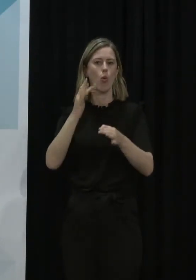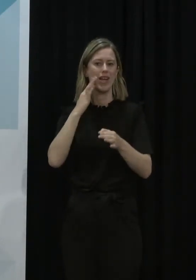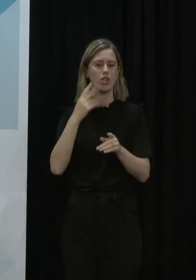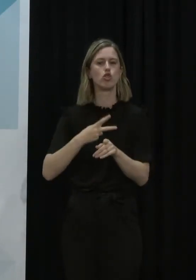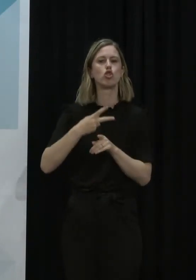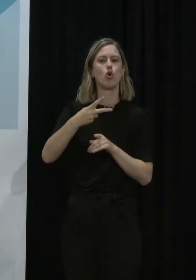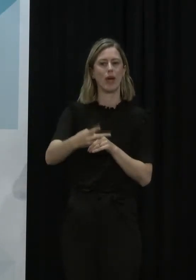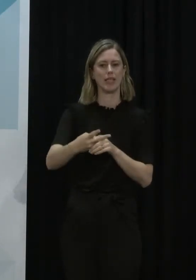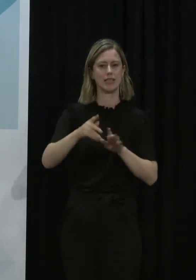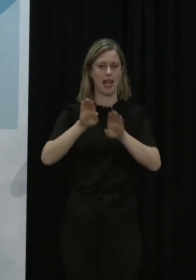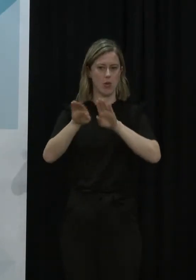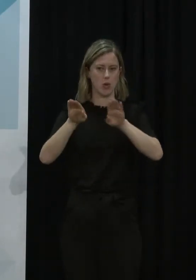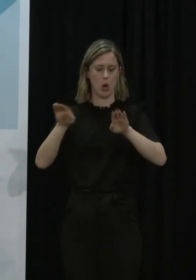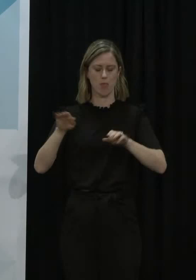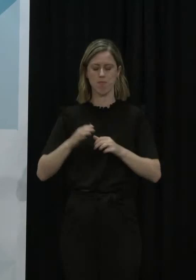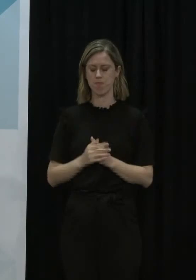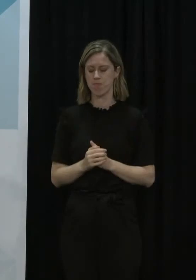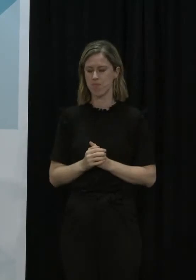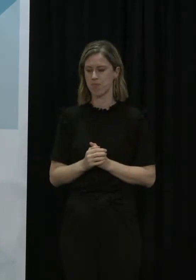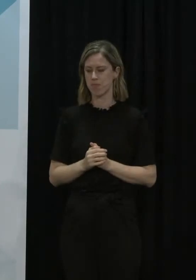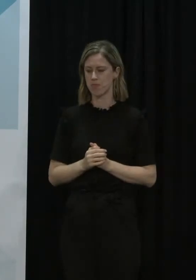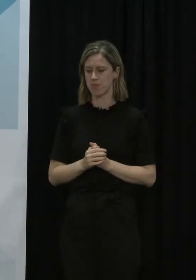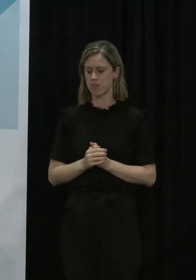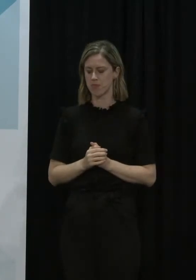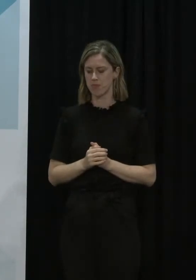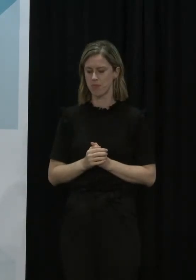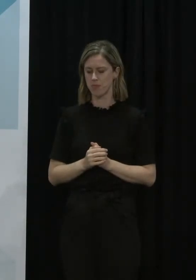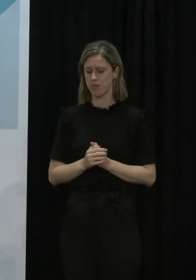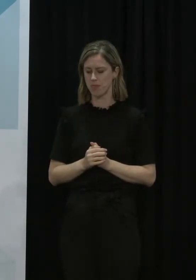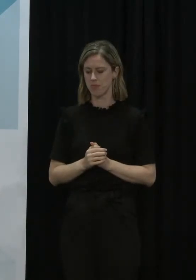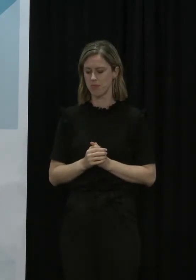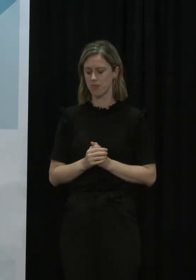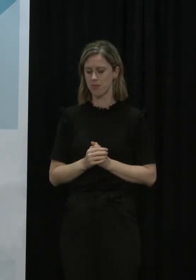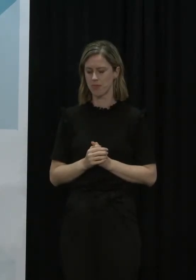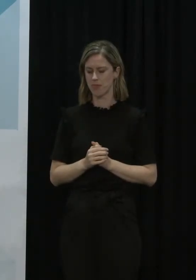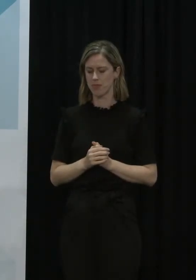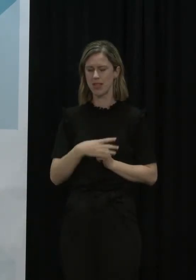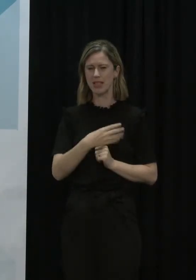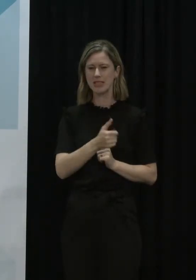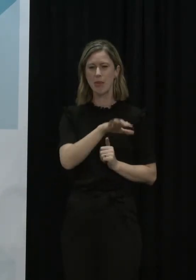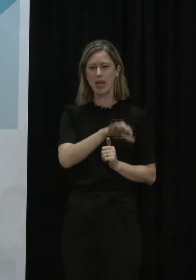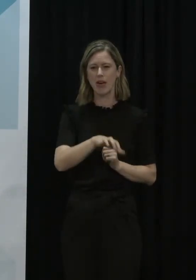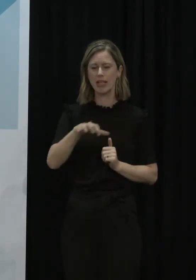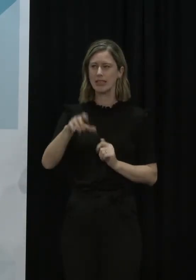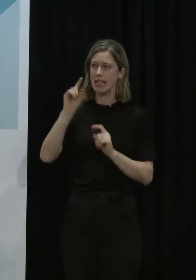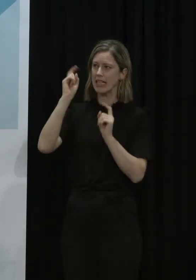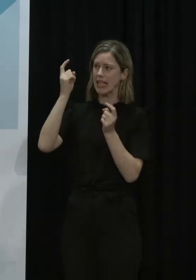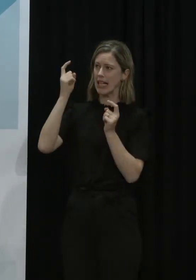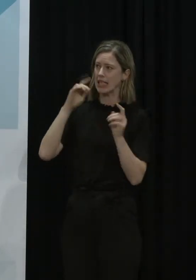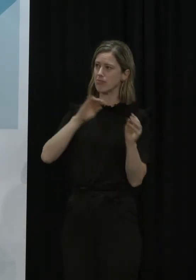vaccination levels beyond that. Cabinet will make a decision in good faith in two week's times.